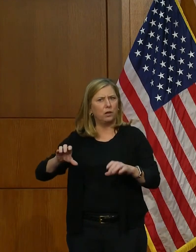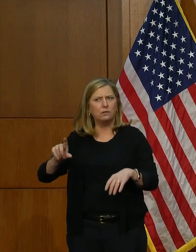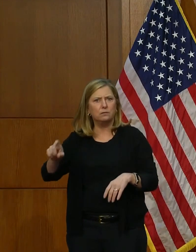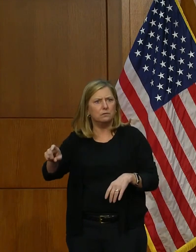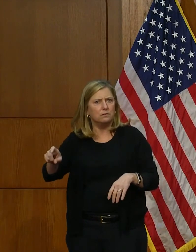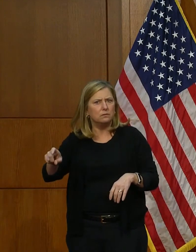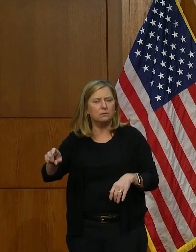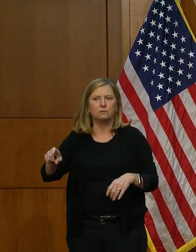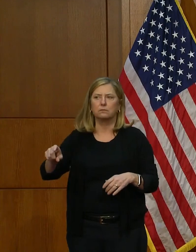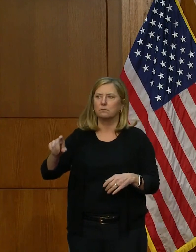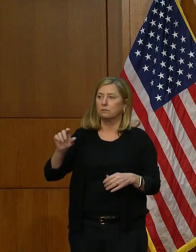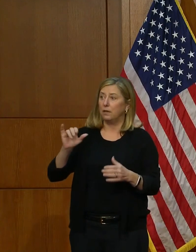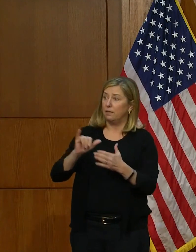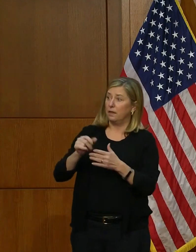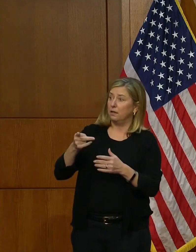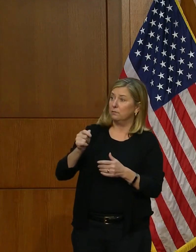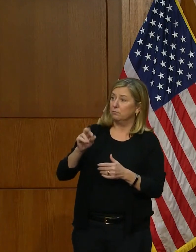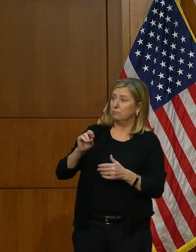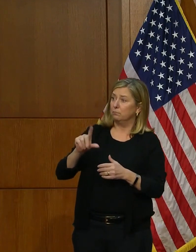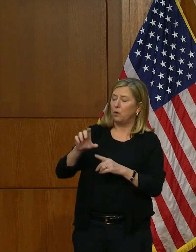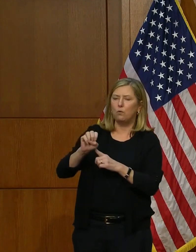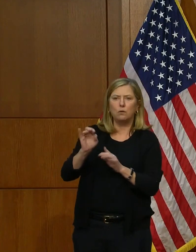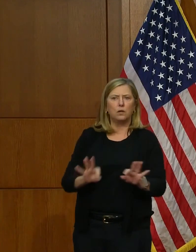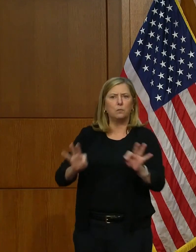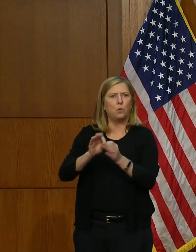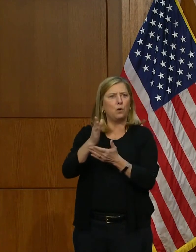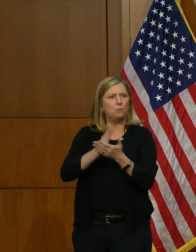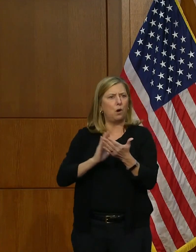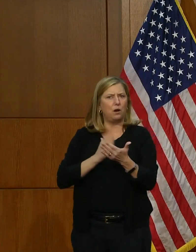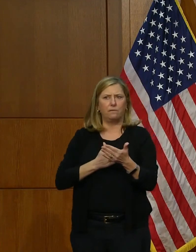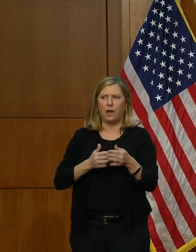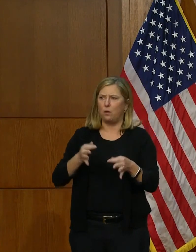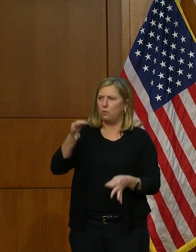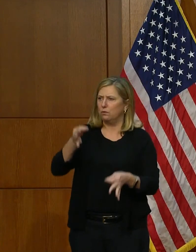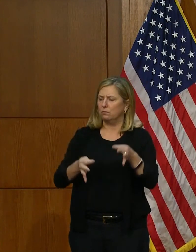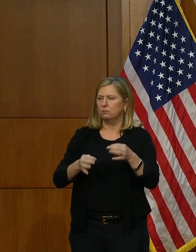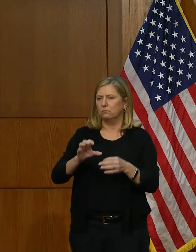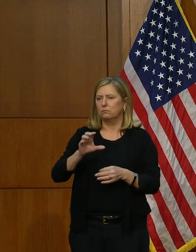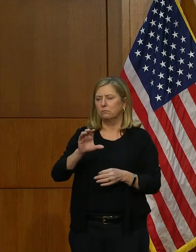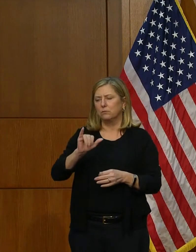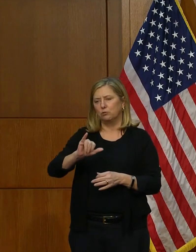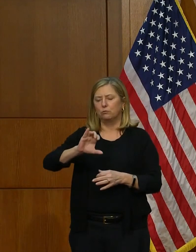PAROLE. I BELIEVE IN SECOND CHANCES. BELIEVE THAT IT IS A